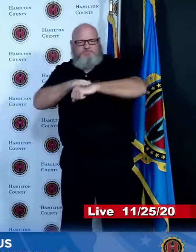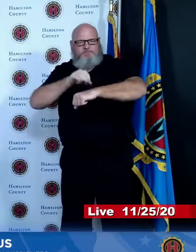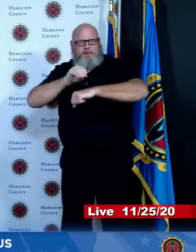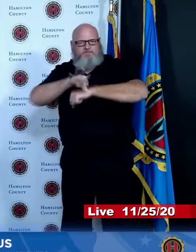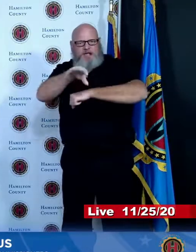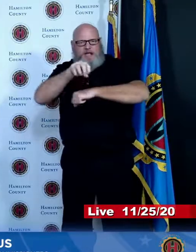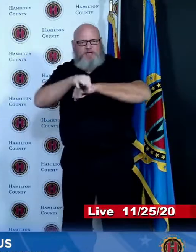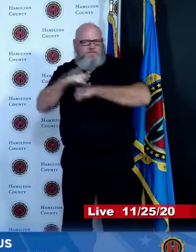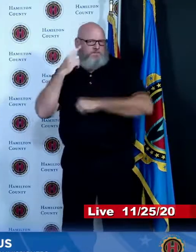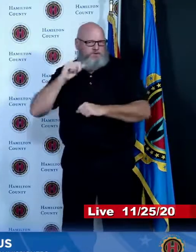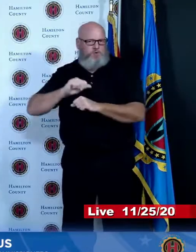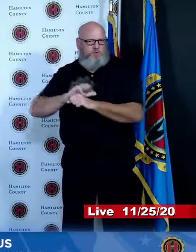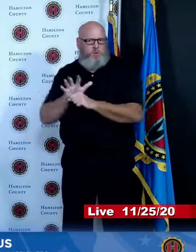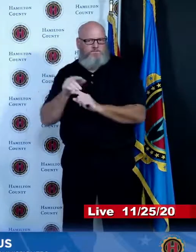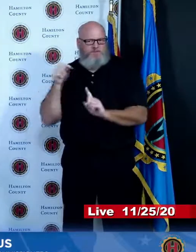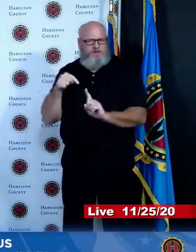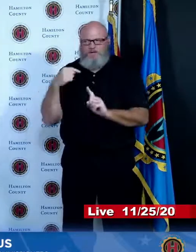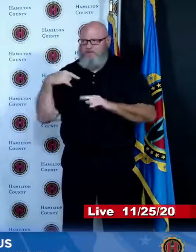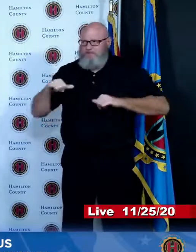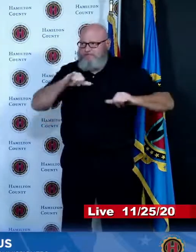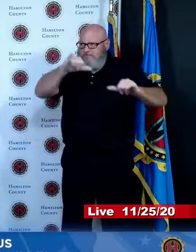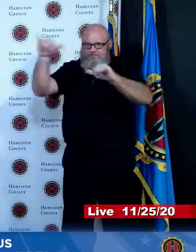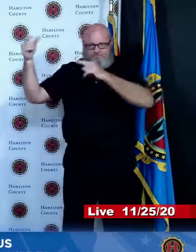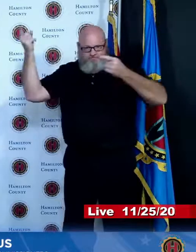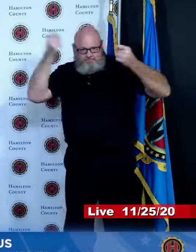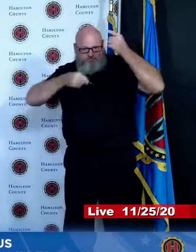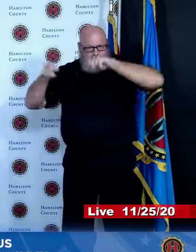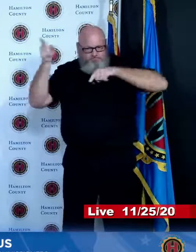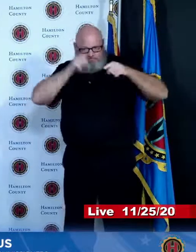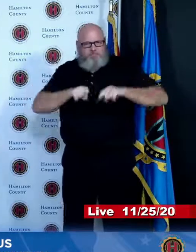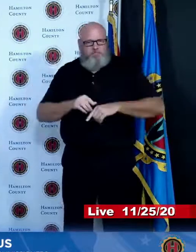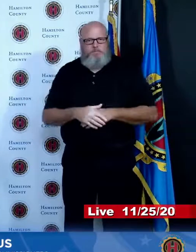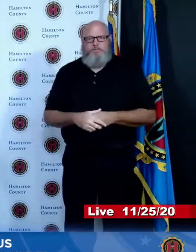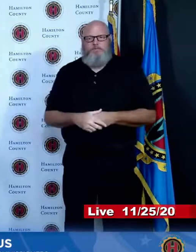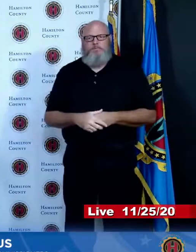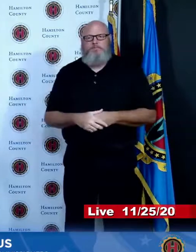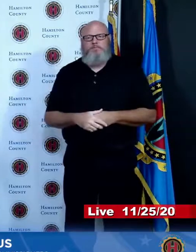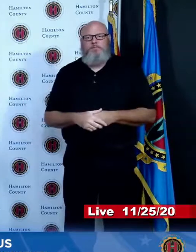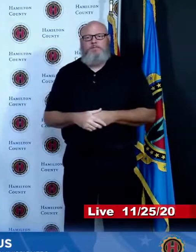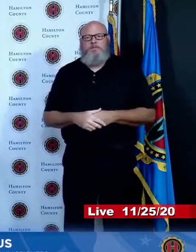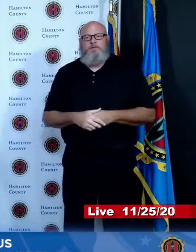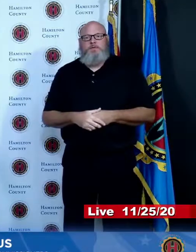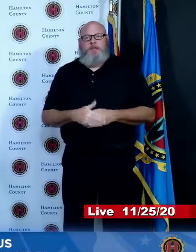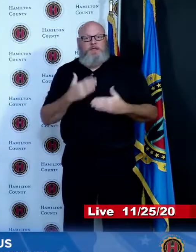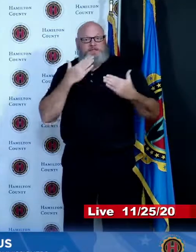differently this year and try to keep ourselves and other people safe so people have been sharing